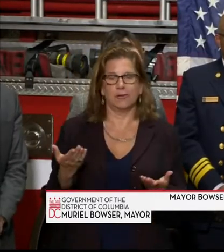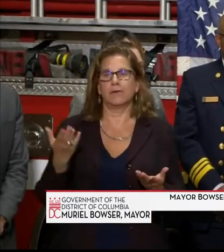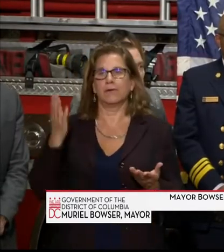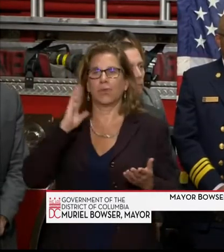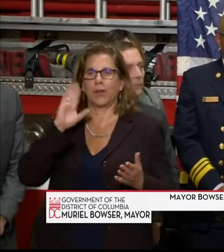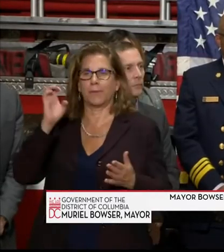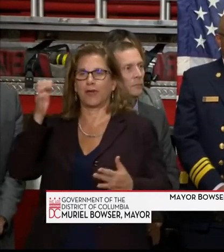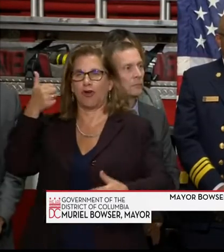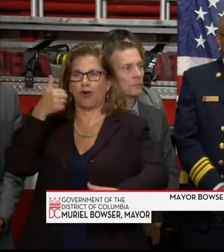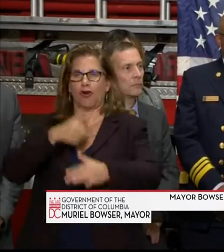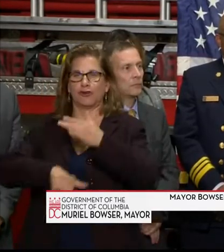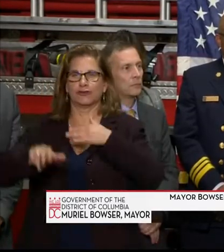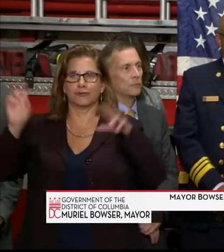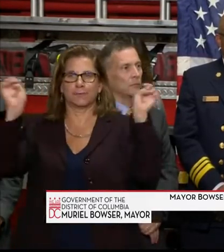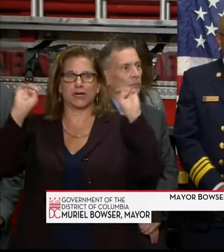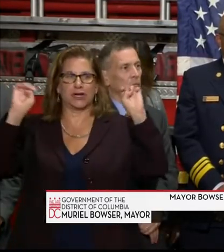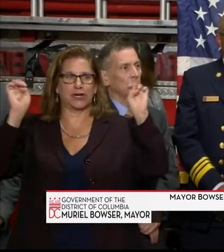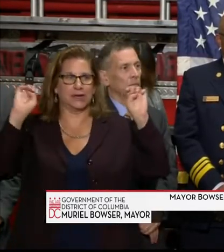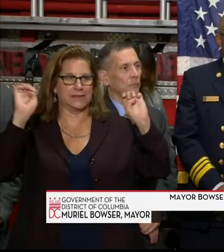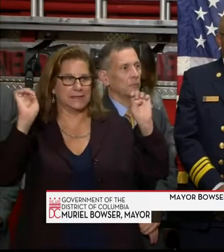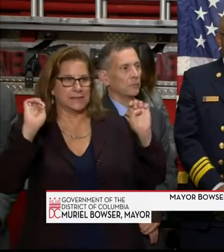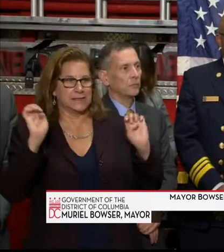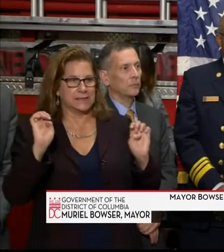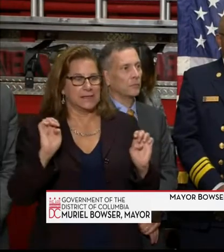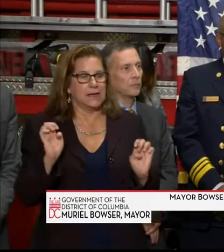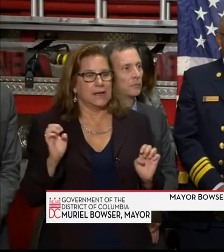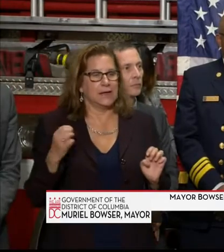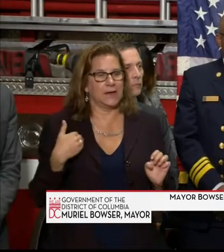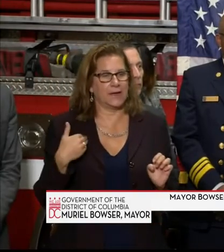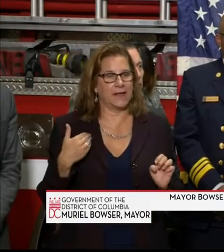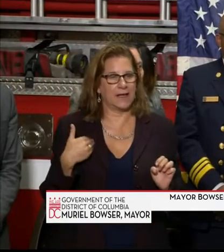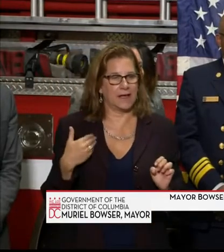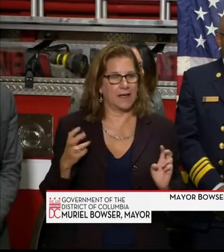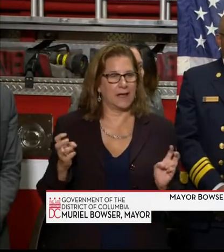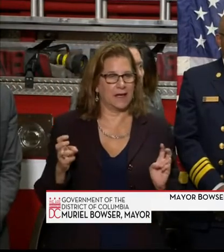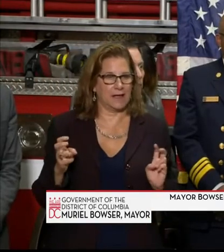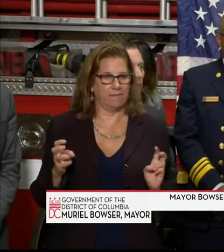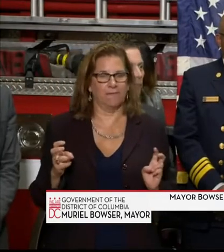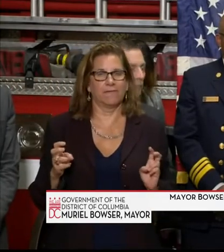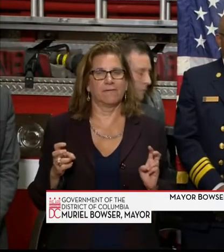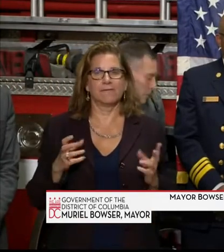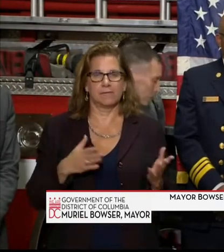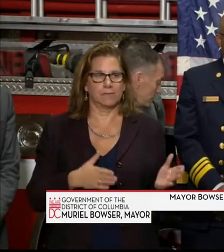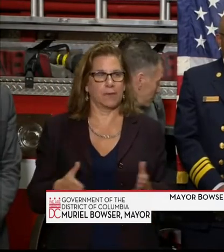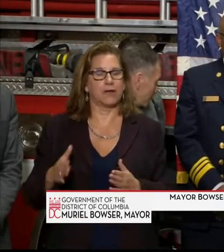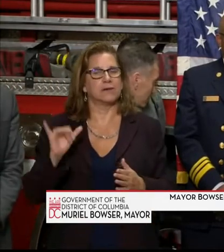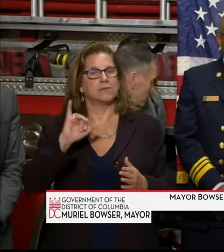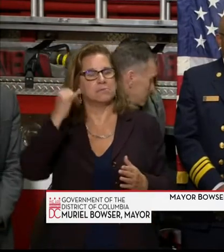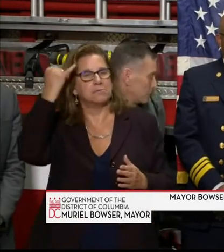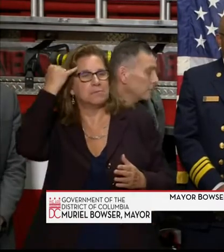2016, IN PREPARATION FOR A LARGE SNOW SO WE CAN MAKE SURE